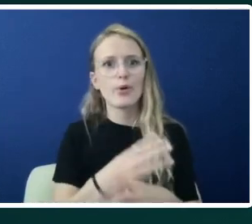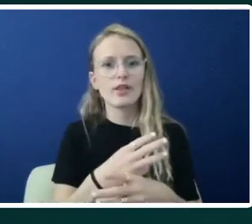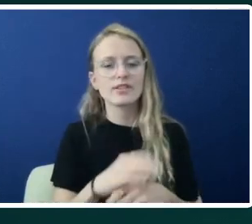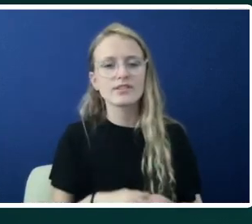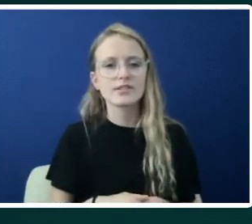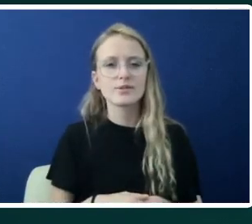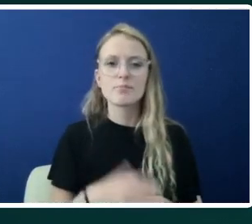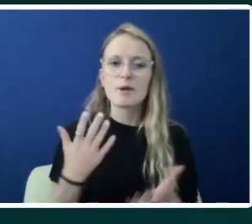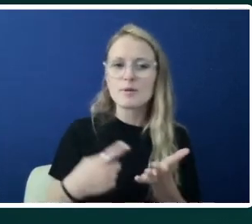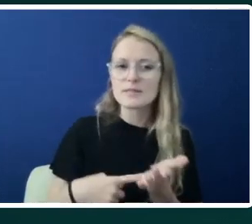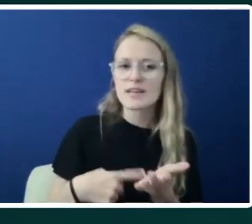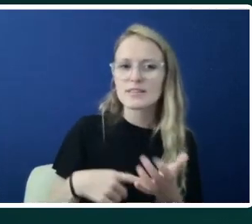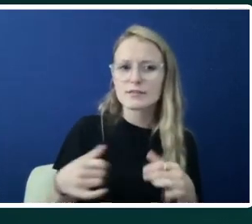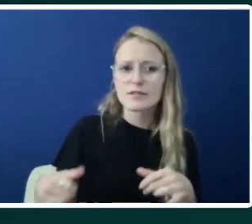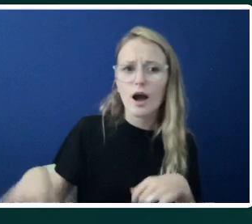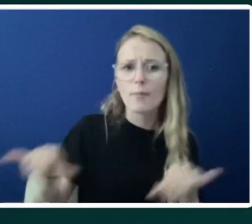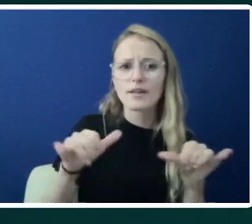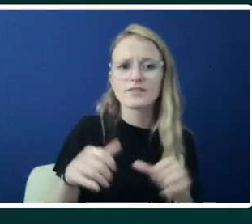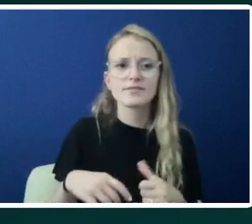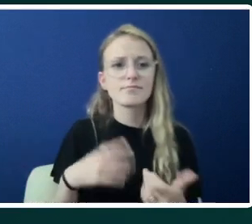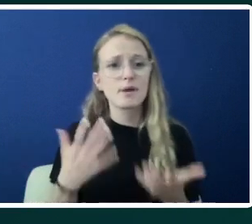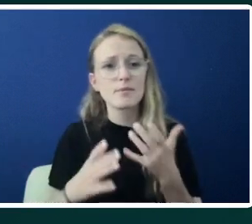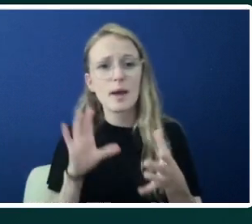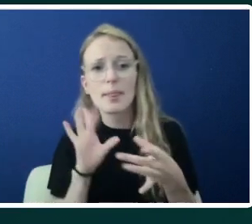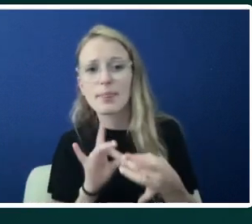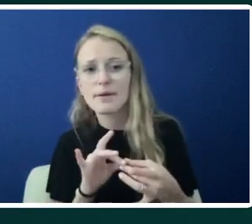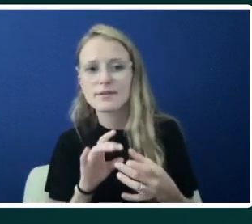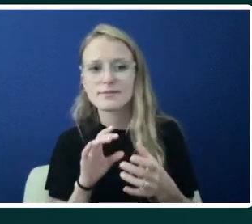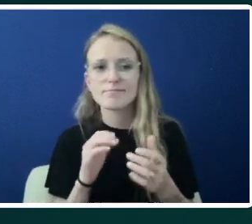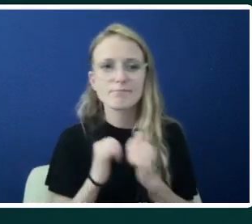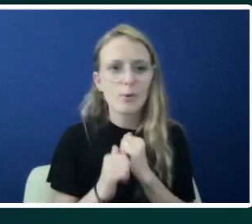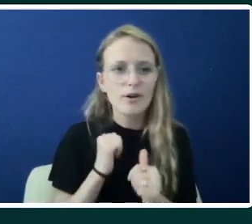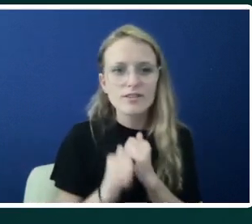want to make connection over sports. And any little thing that seems like it's not civic